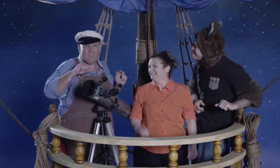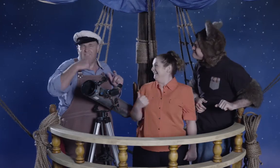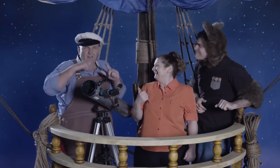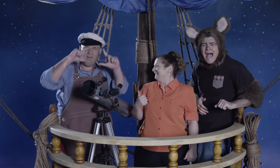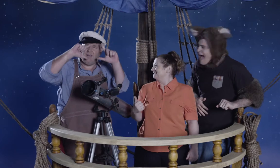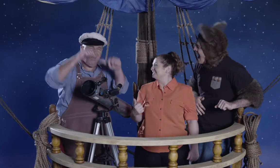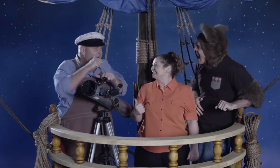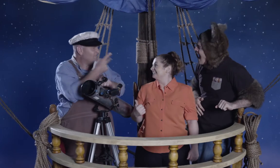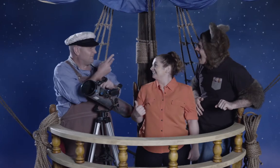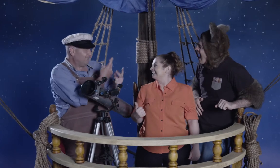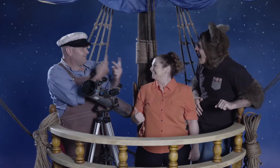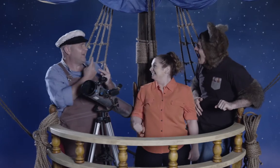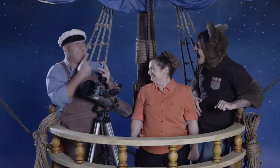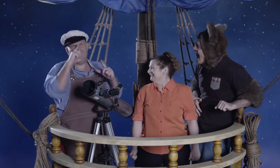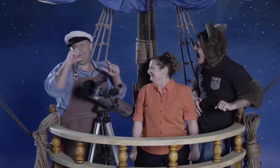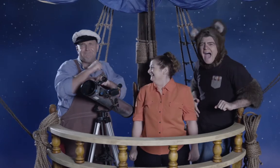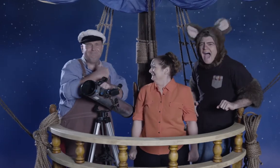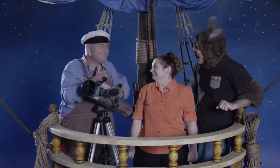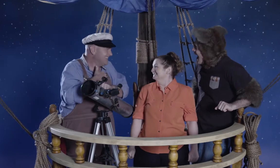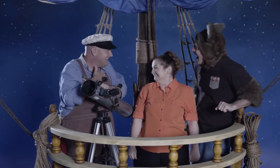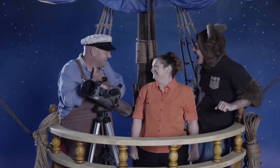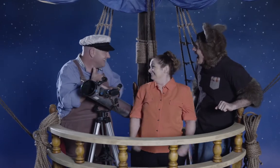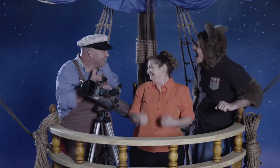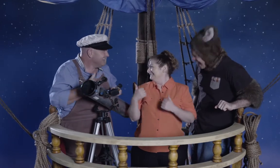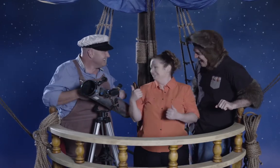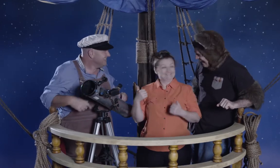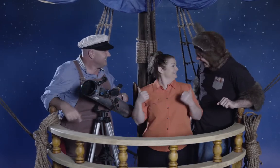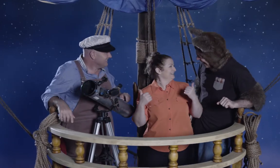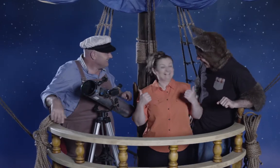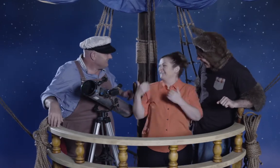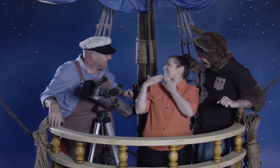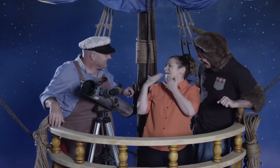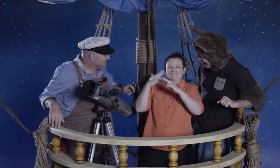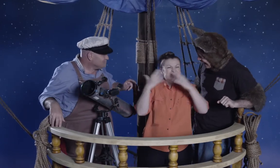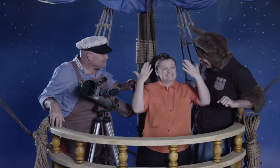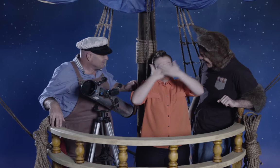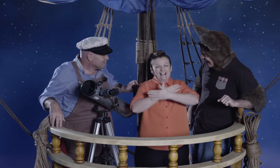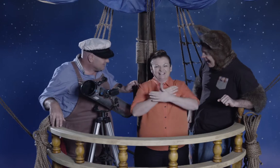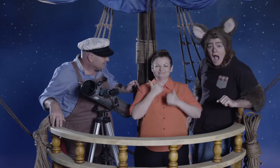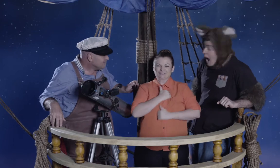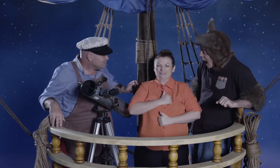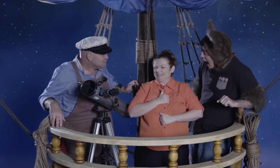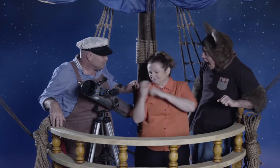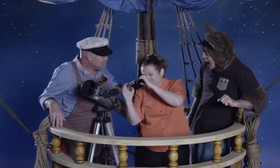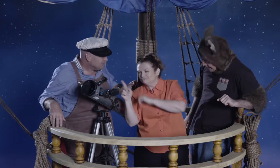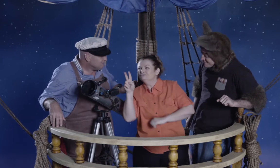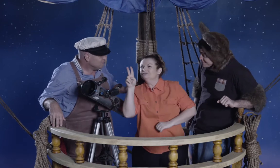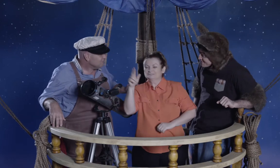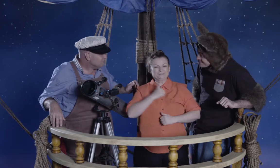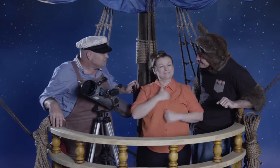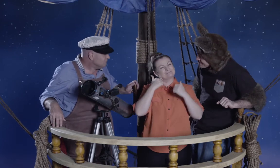Yes, I do love it when you come to visit. Yeah! That's great. Well, thank you so much for tonight, Skip.